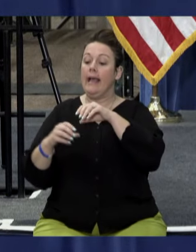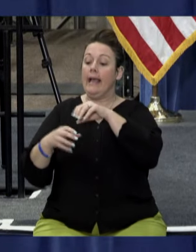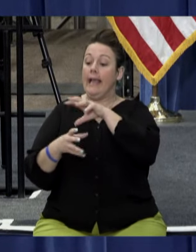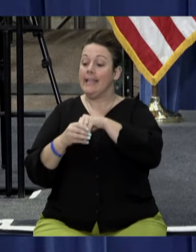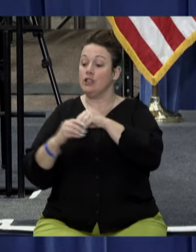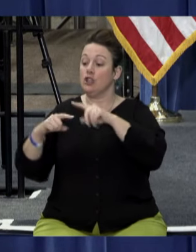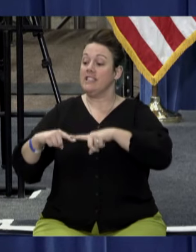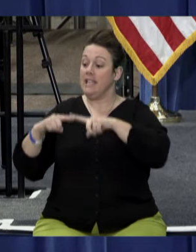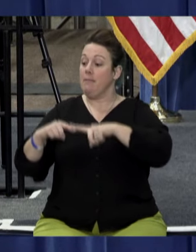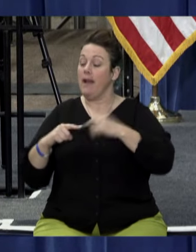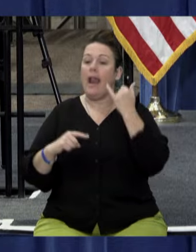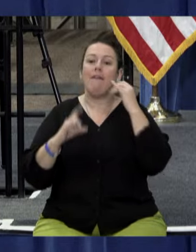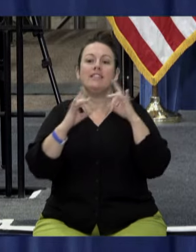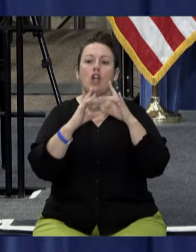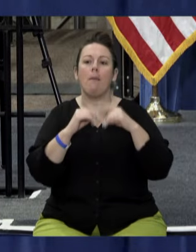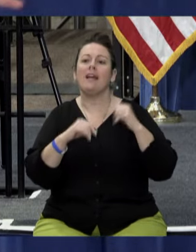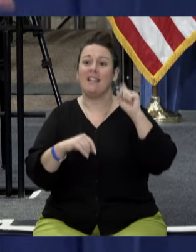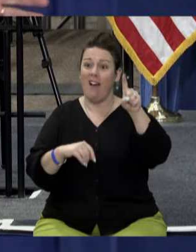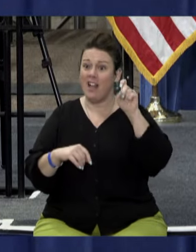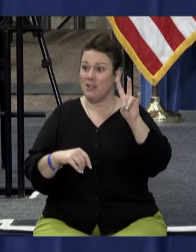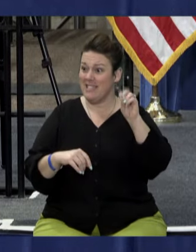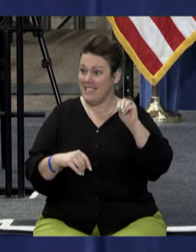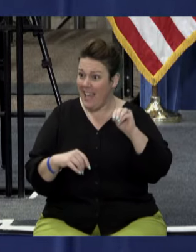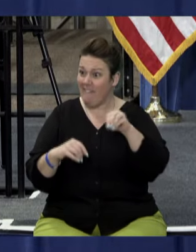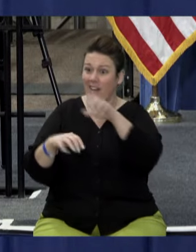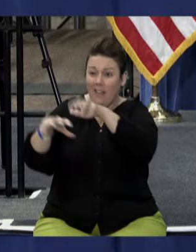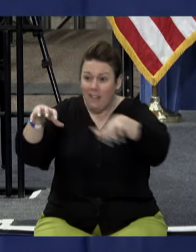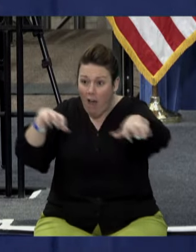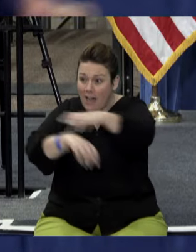startups. We had 170-something hospitals, and I've told all of my leadership, I said,